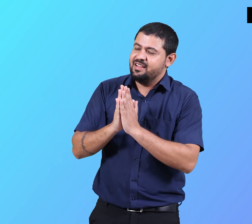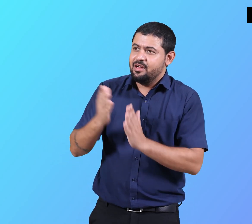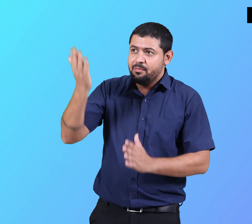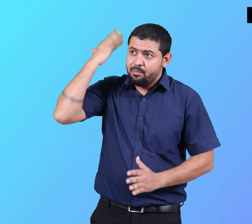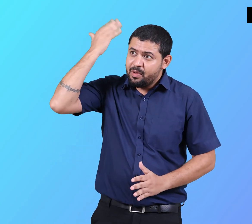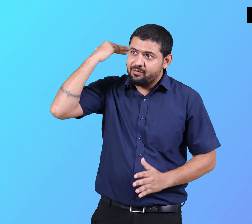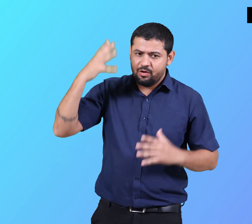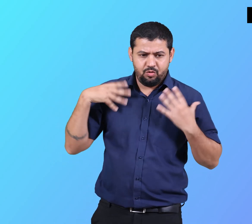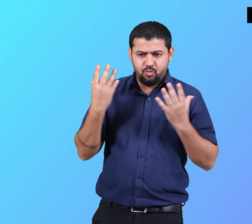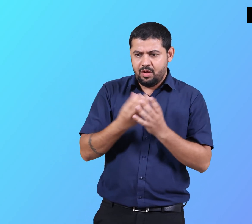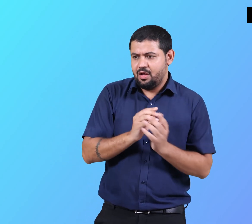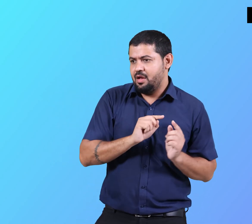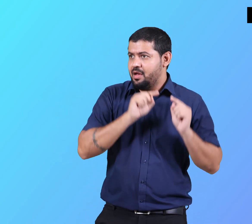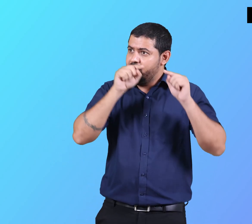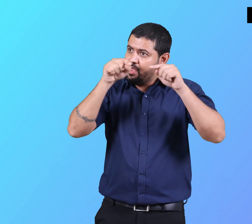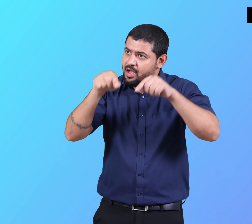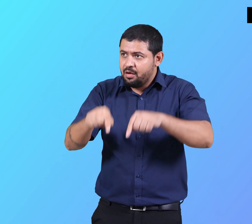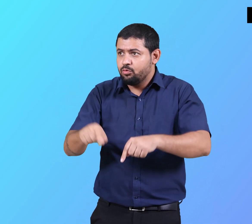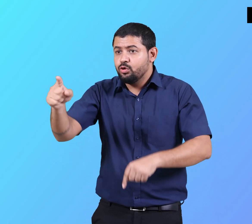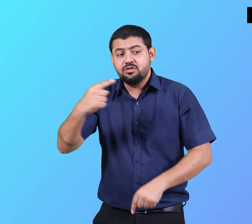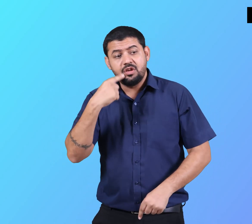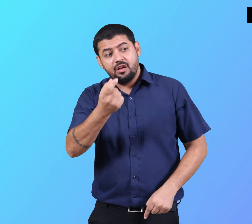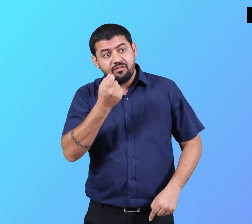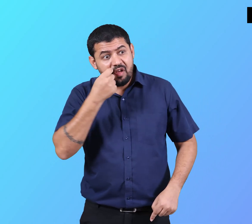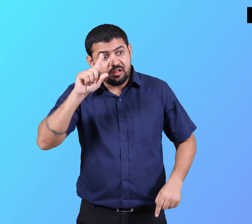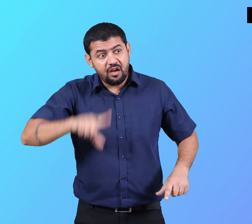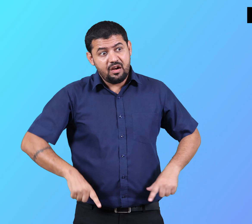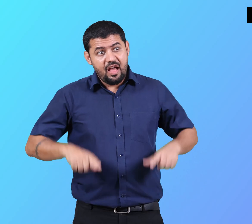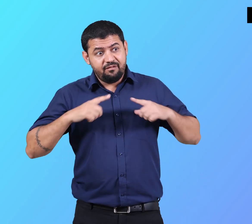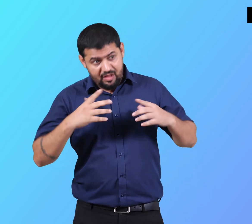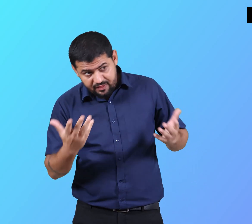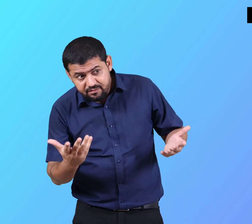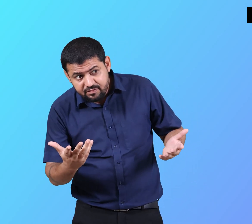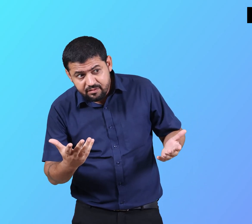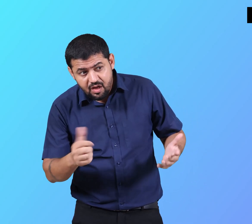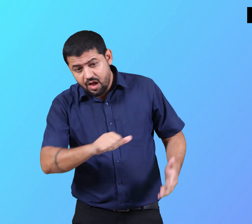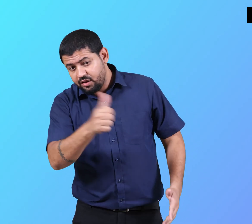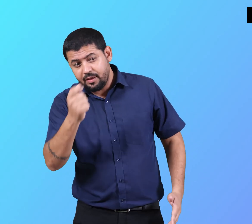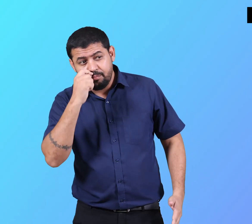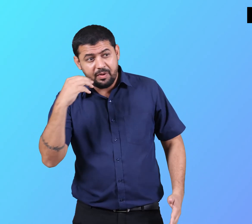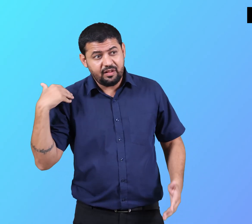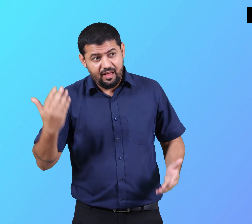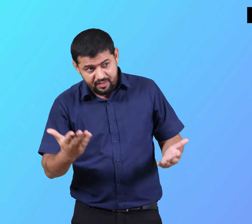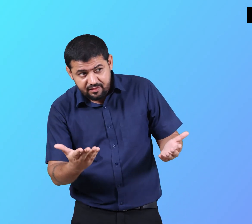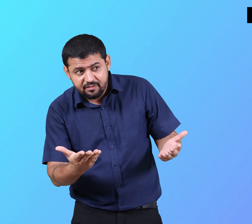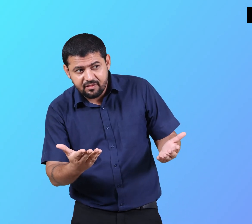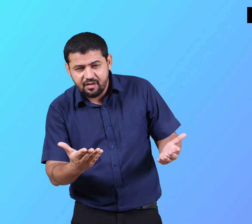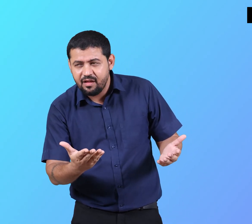When we were here before, you asked us, ‘Do you have a father or another brother?’